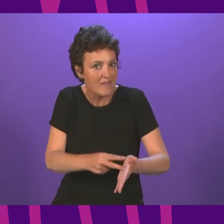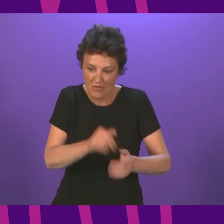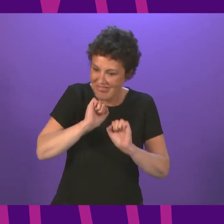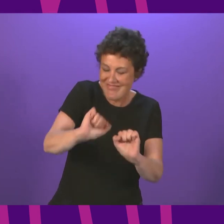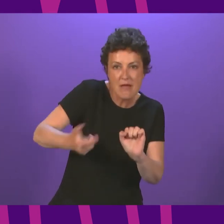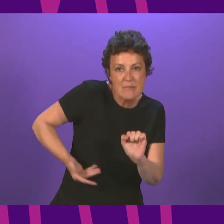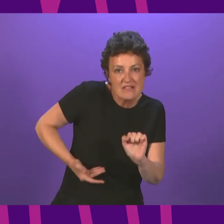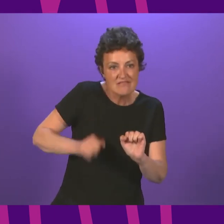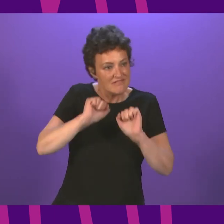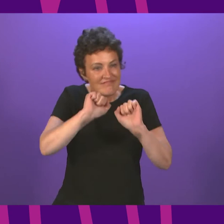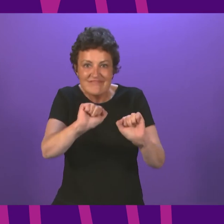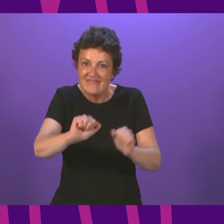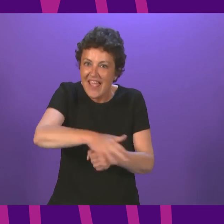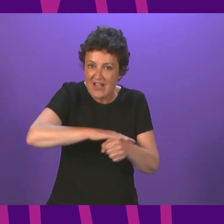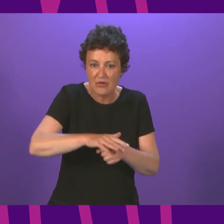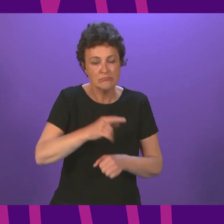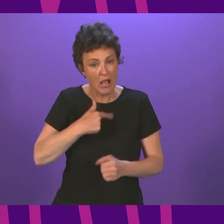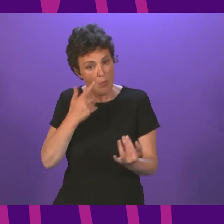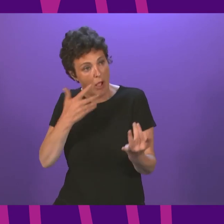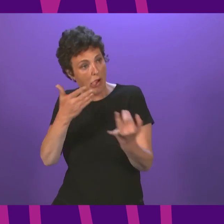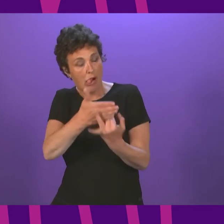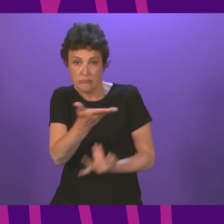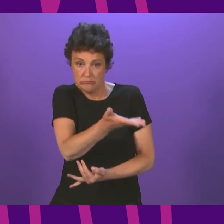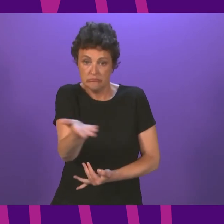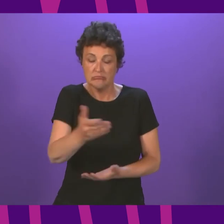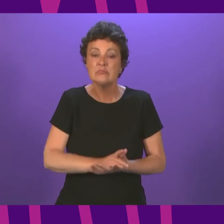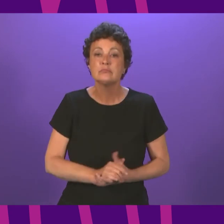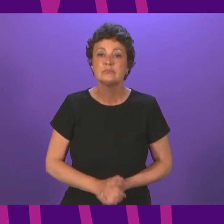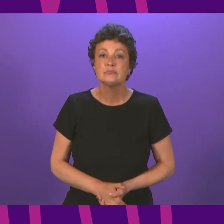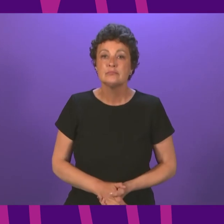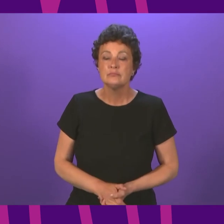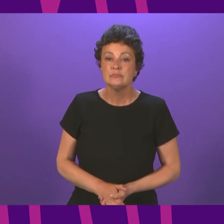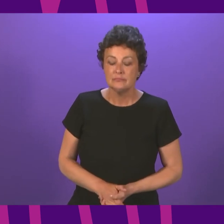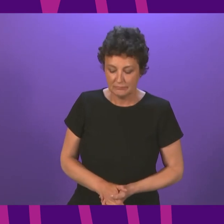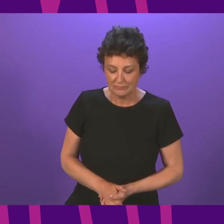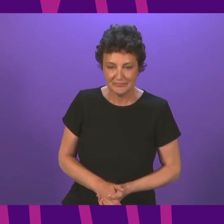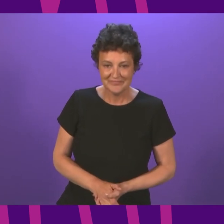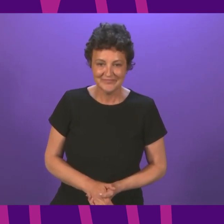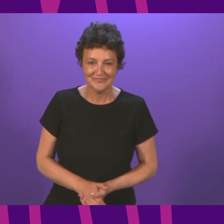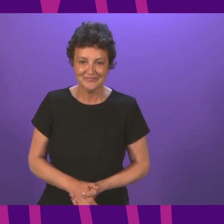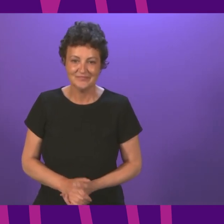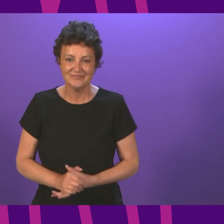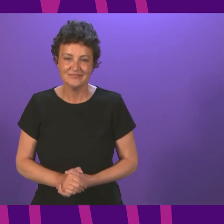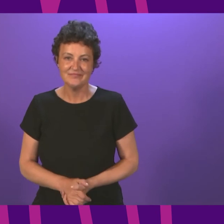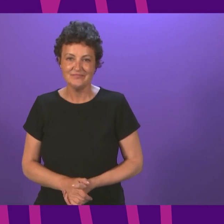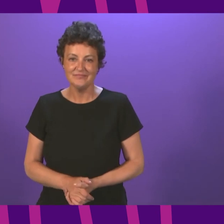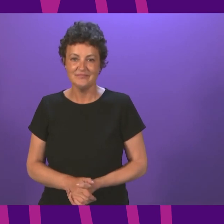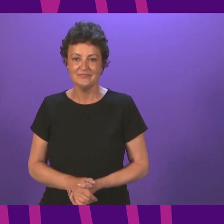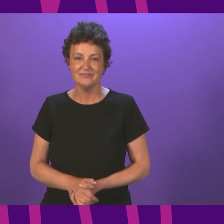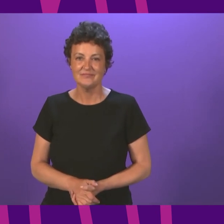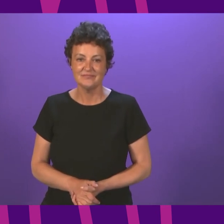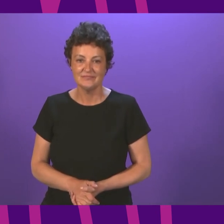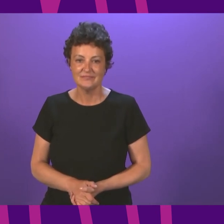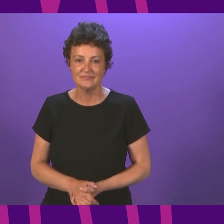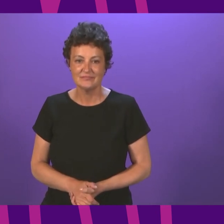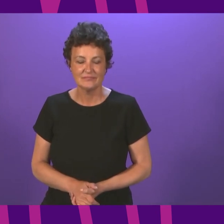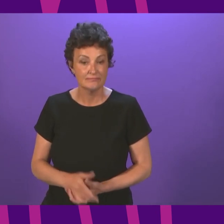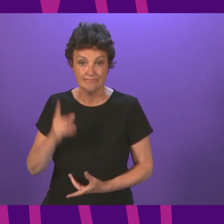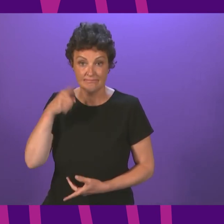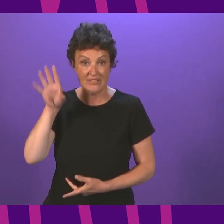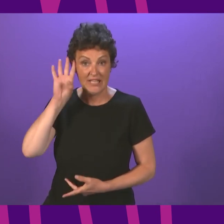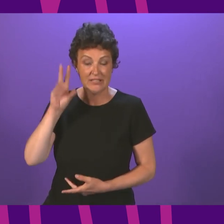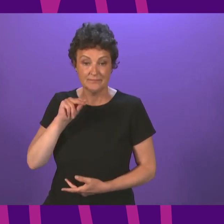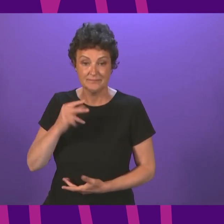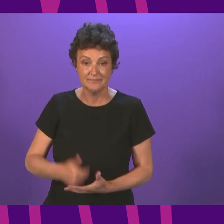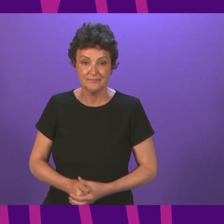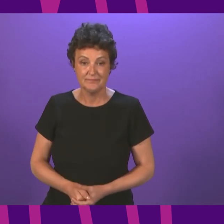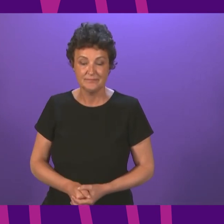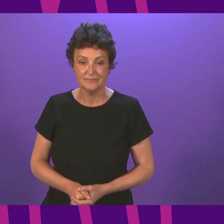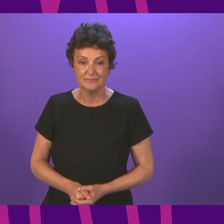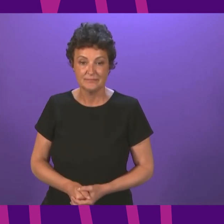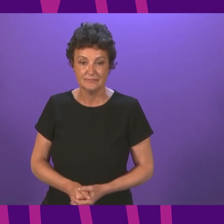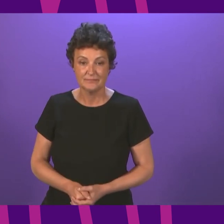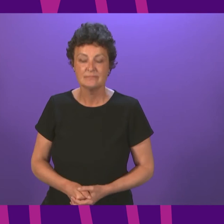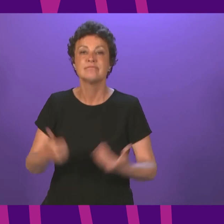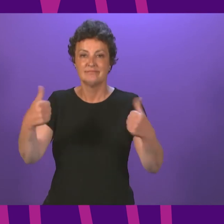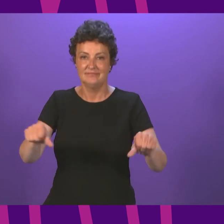I recognise that members would have liked to have gone further in introducing new measures